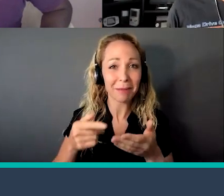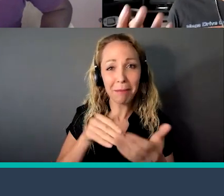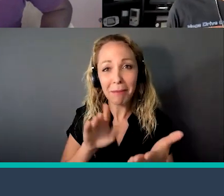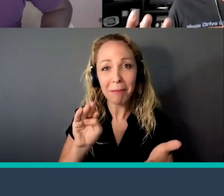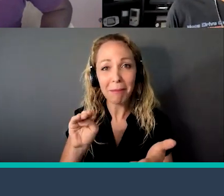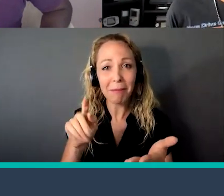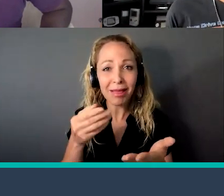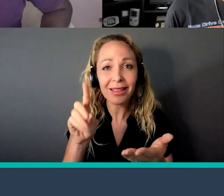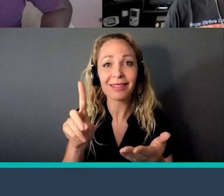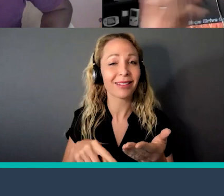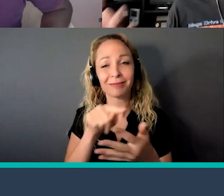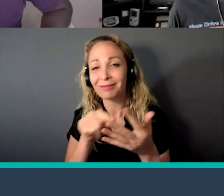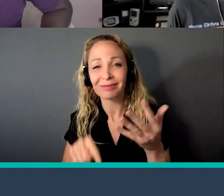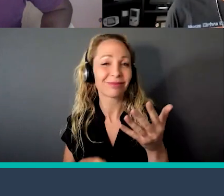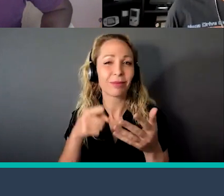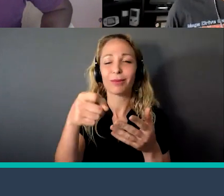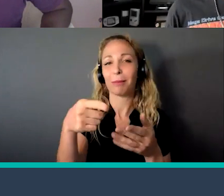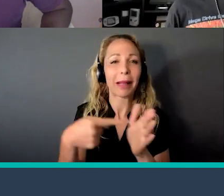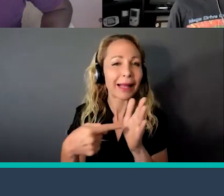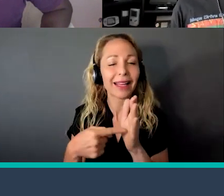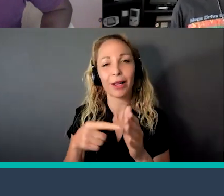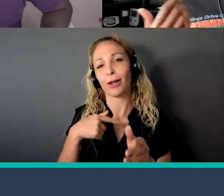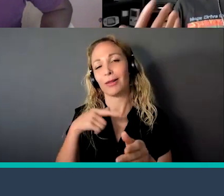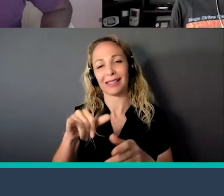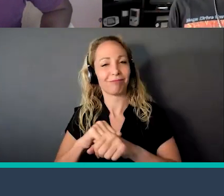OUR WORK STREAM. AND WE CAN PROVISION USERS.